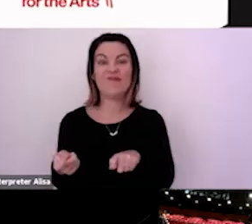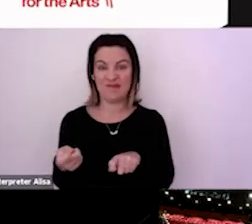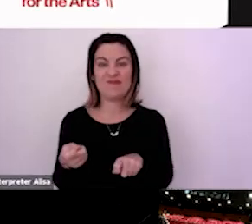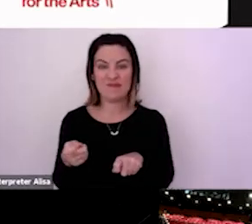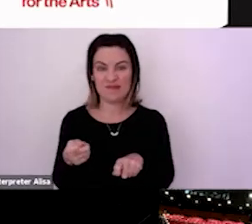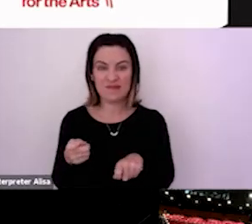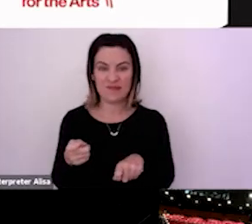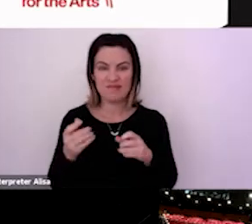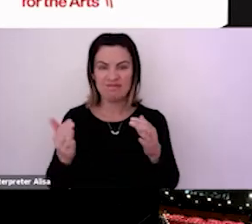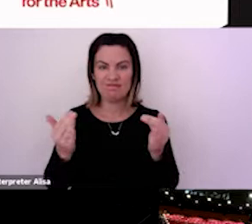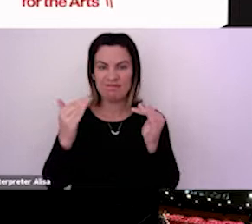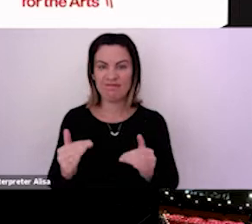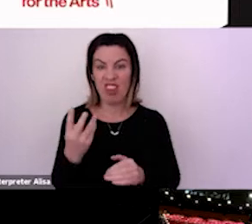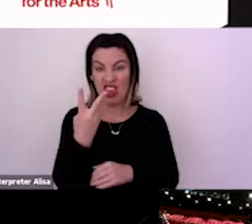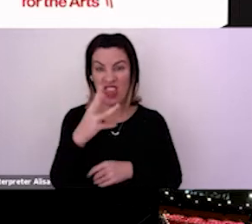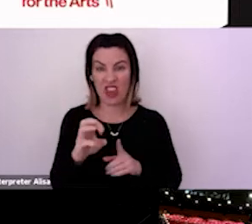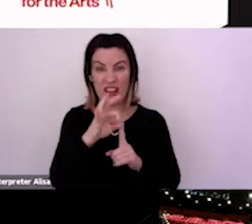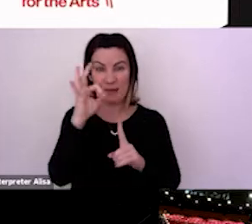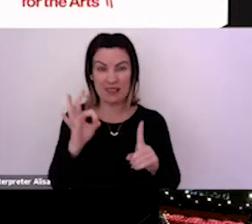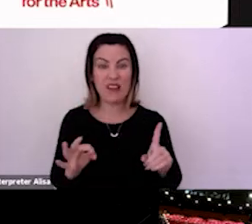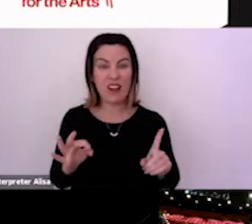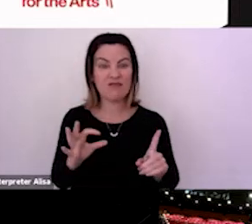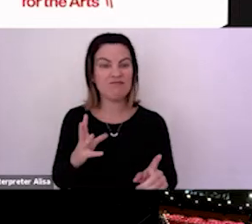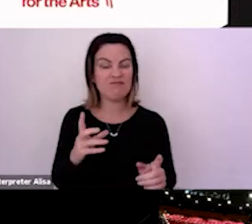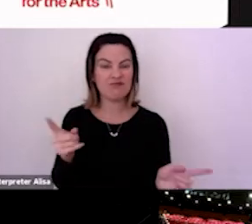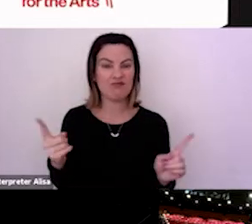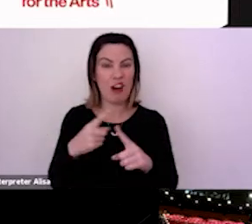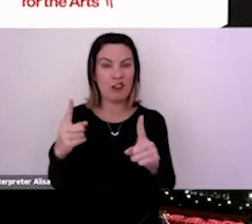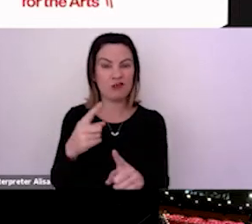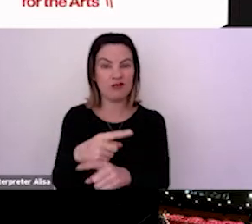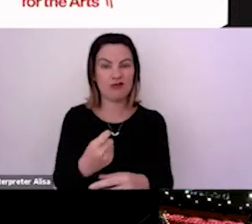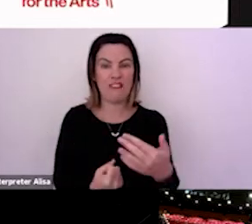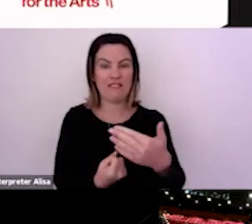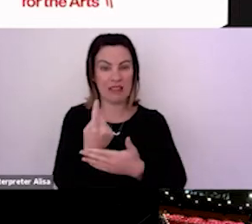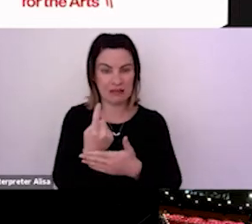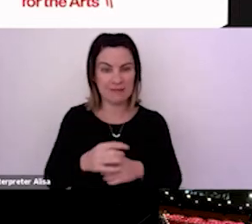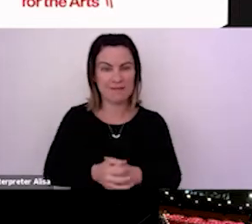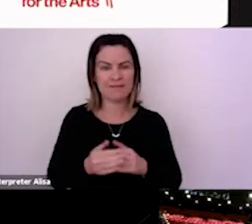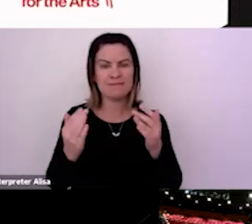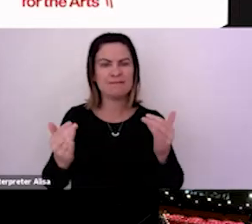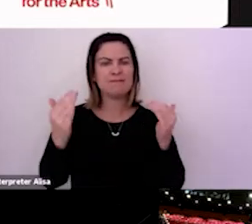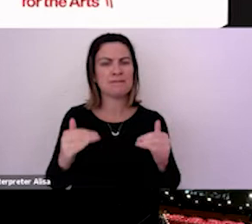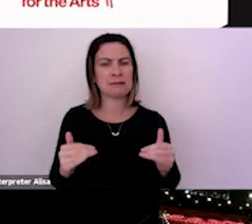Another 30% are resheding with events affected by lockdowns. Slightly more are contingency planning for the future.